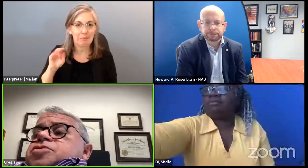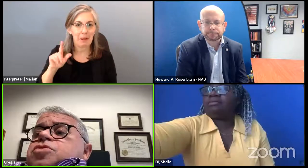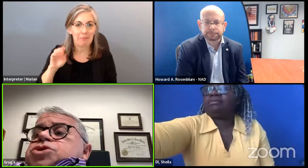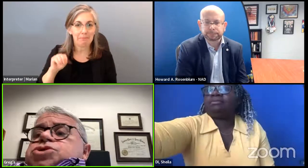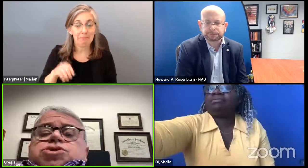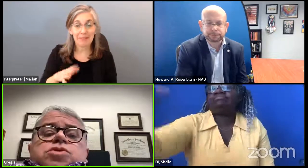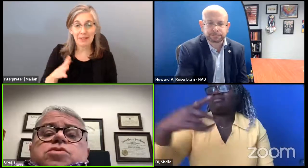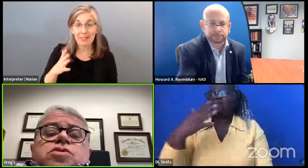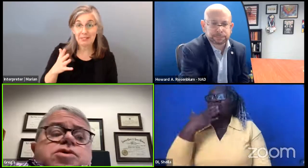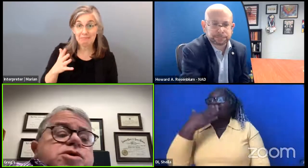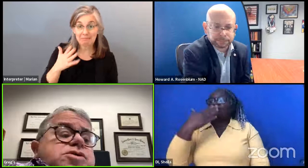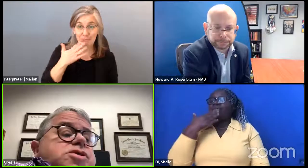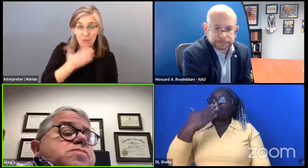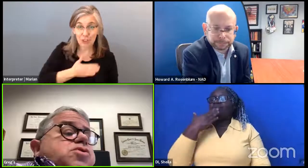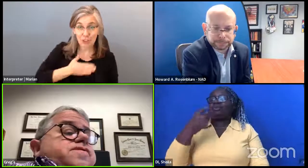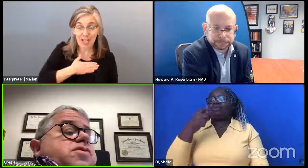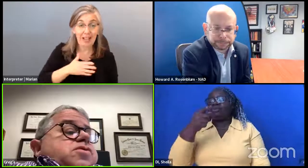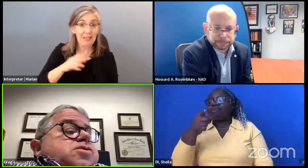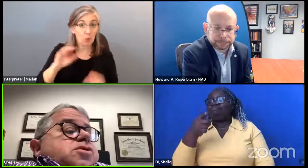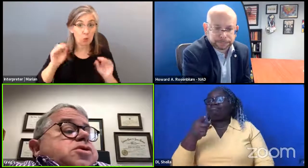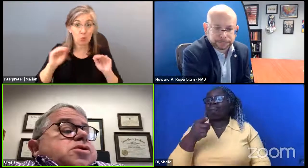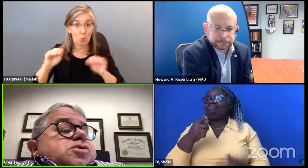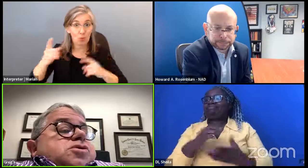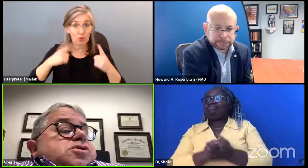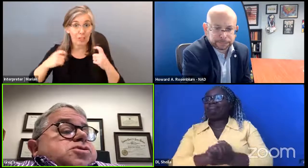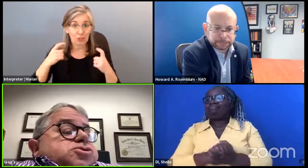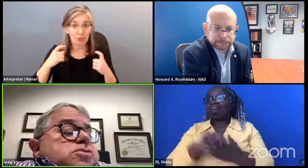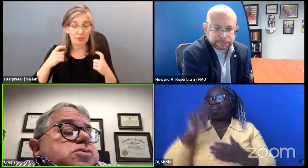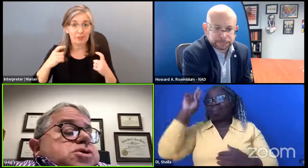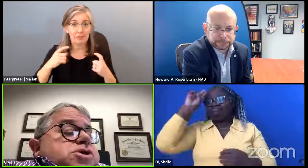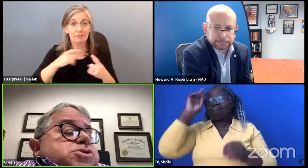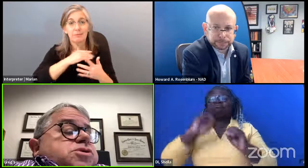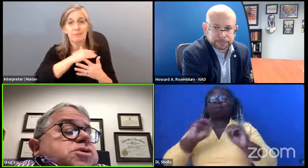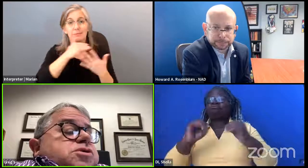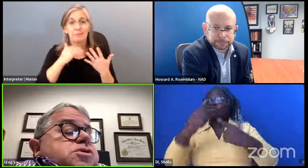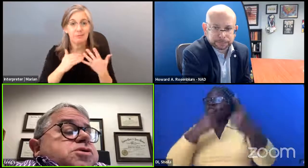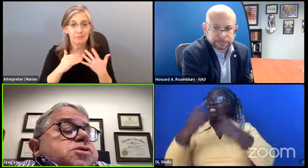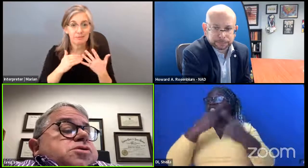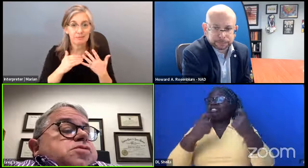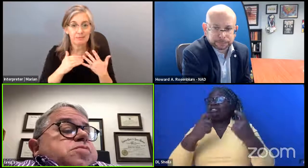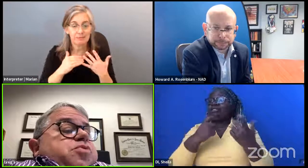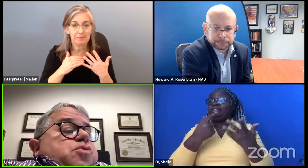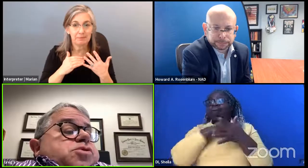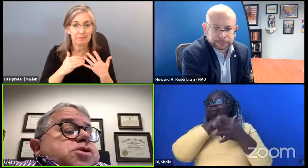On the questions, we will move on to the next report.